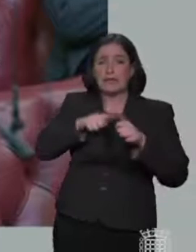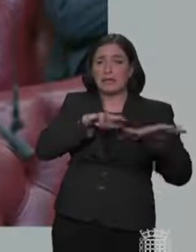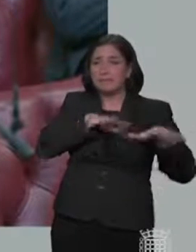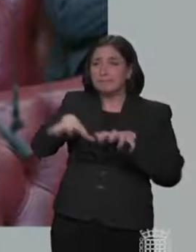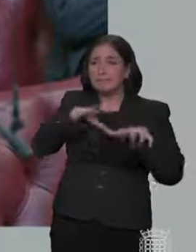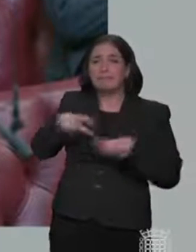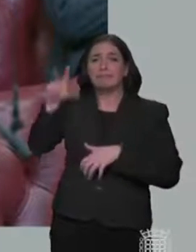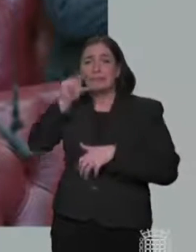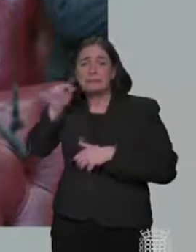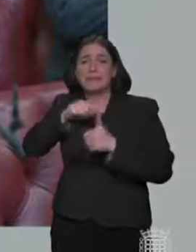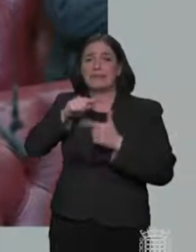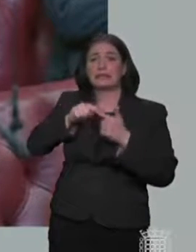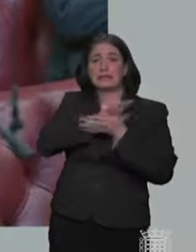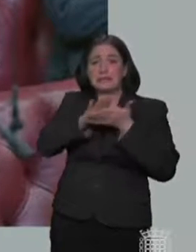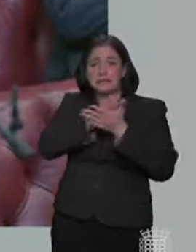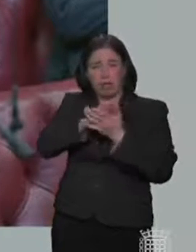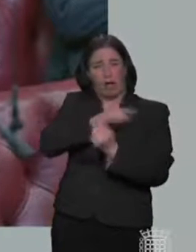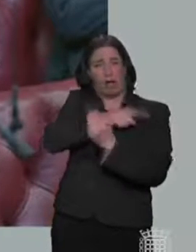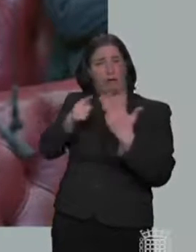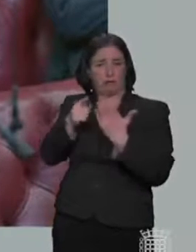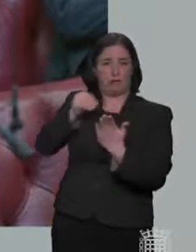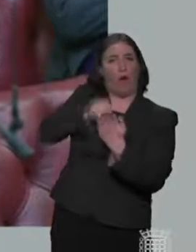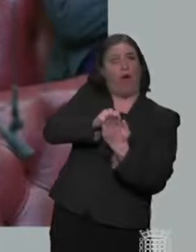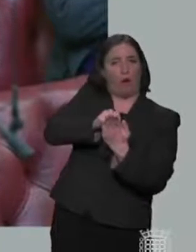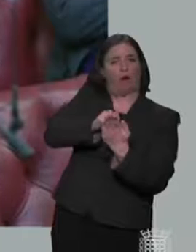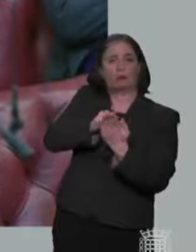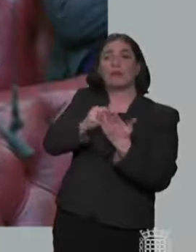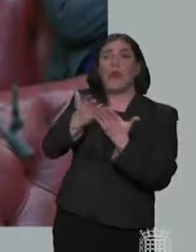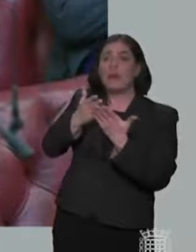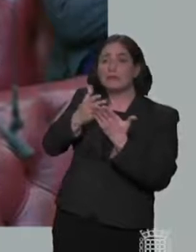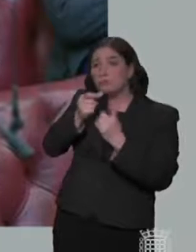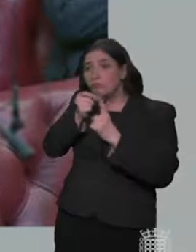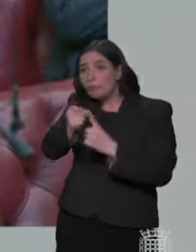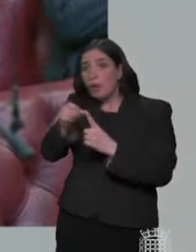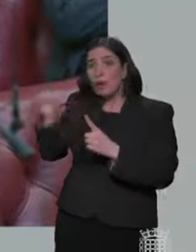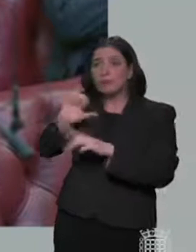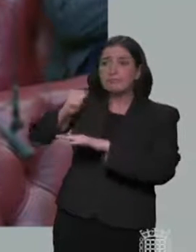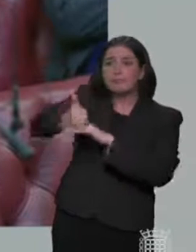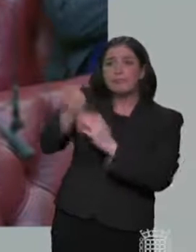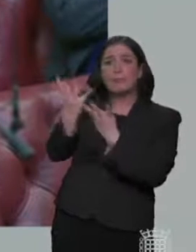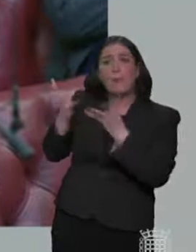language and it also proposed a bsl board to promote sign language ironically the minister